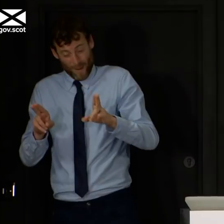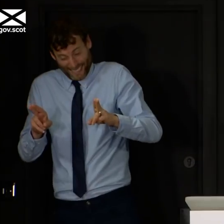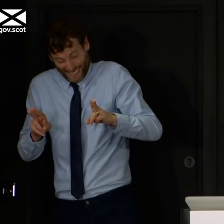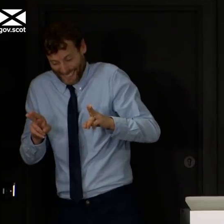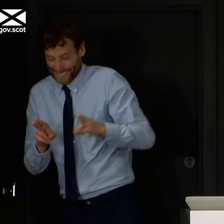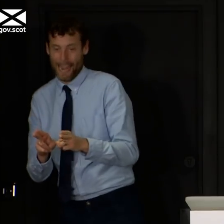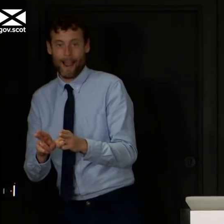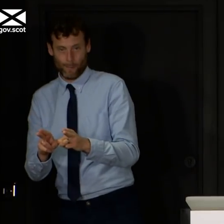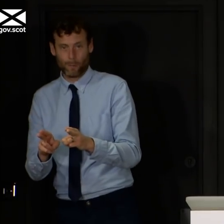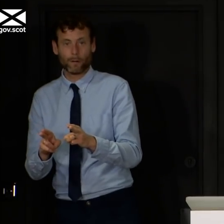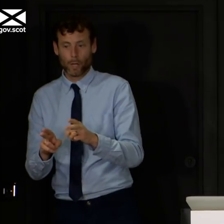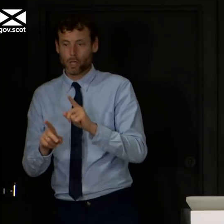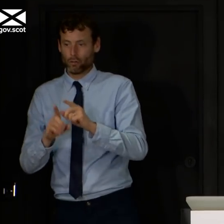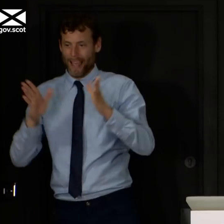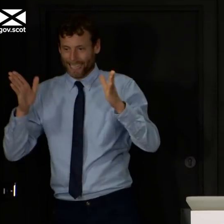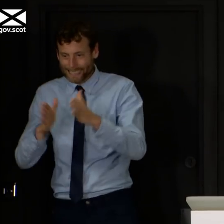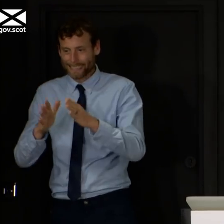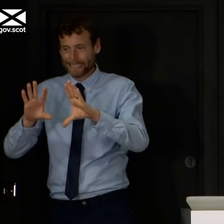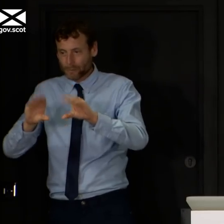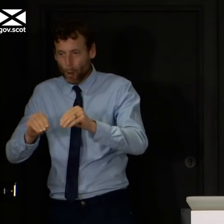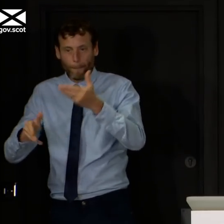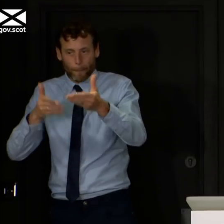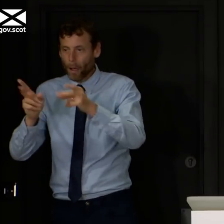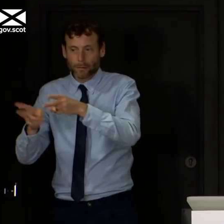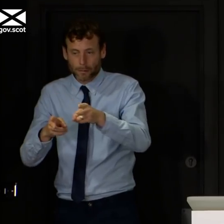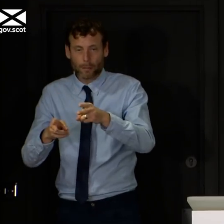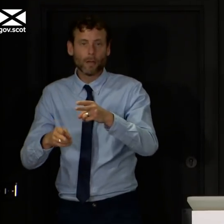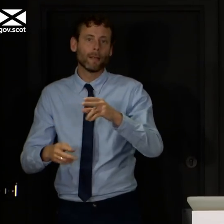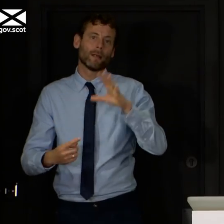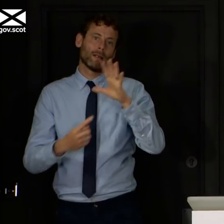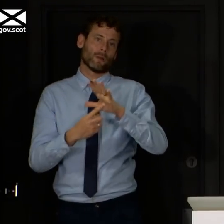reducing and to keep the impact of it reducing, we all need to keep doing these things. That